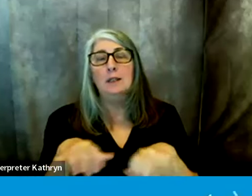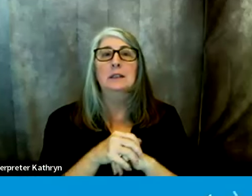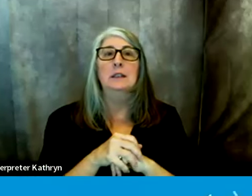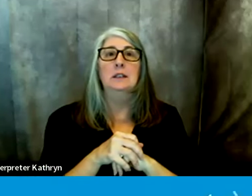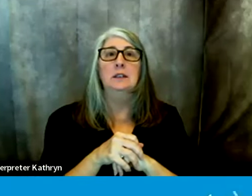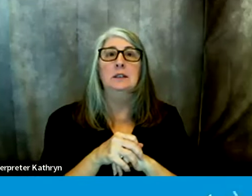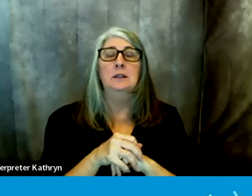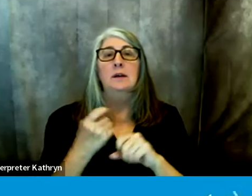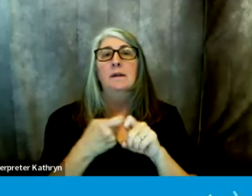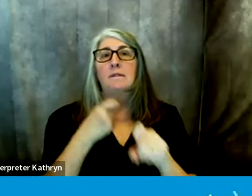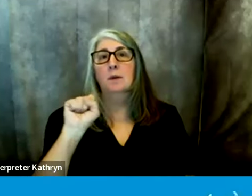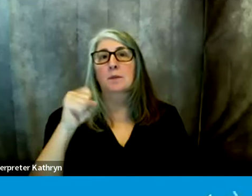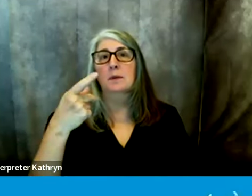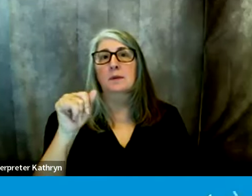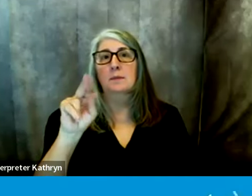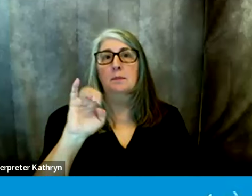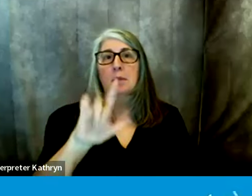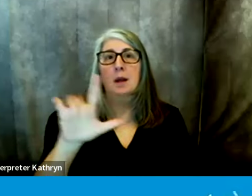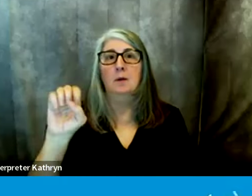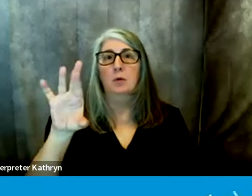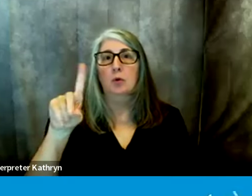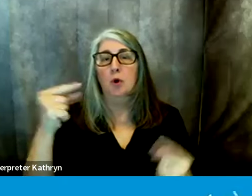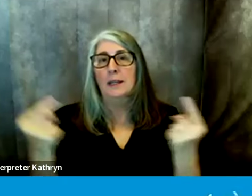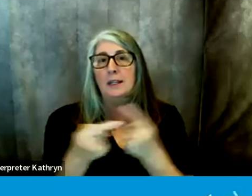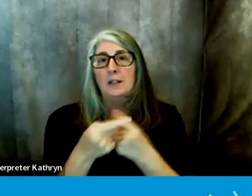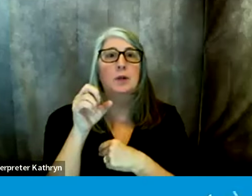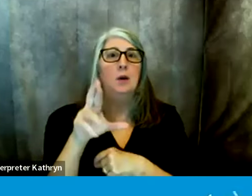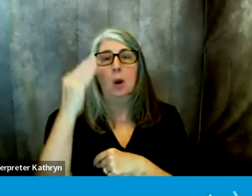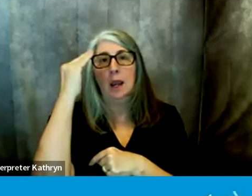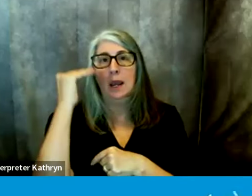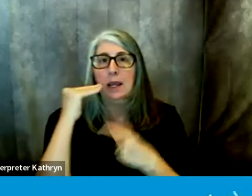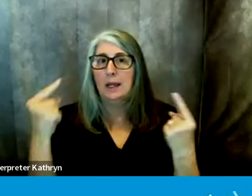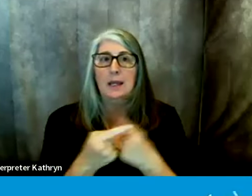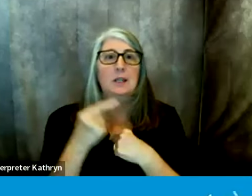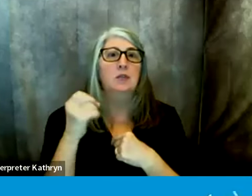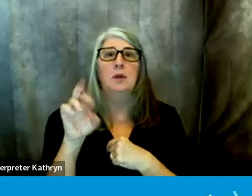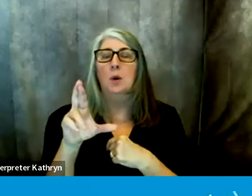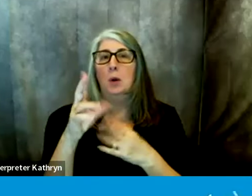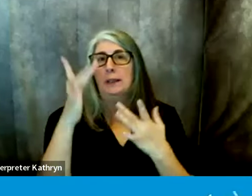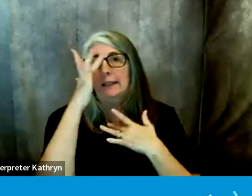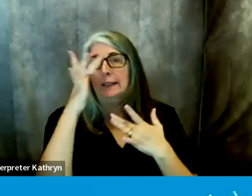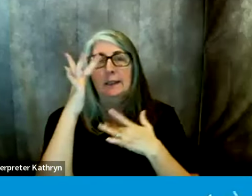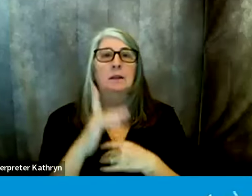or paralysis from head injury or medical diseases is not a cheap option. So not everybody has money